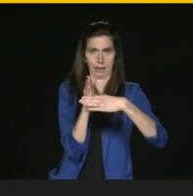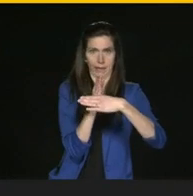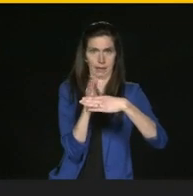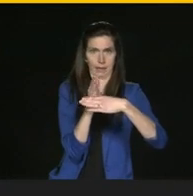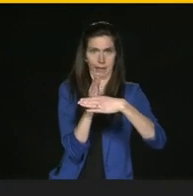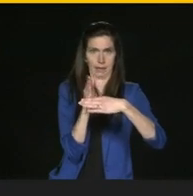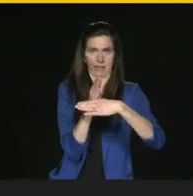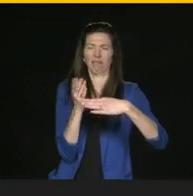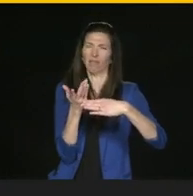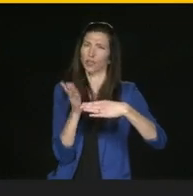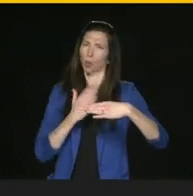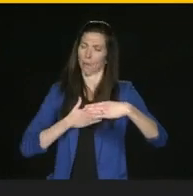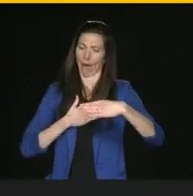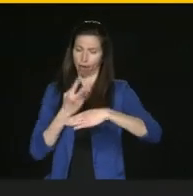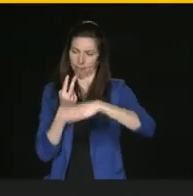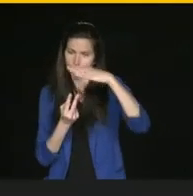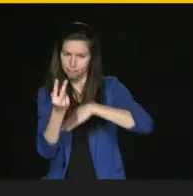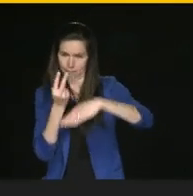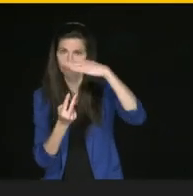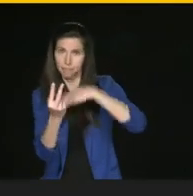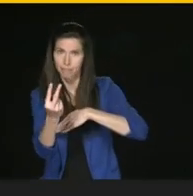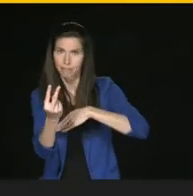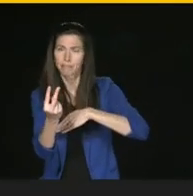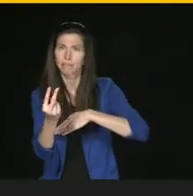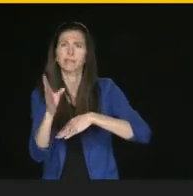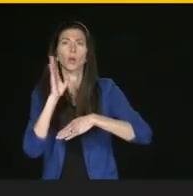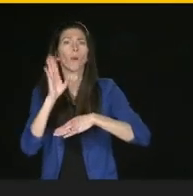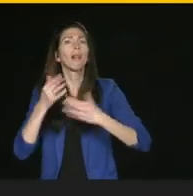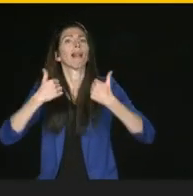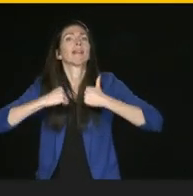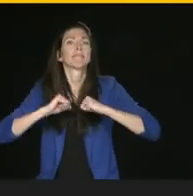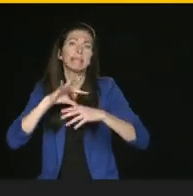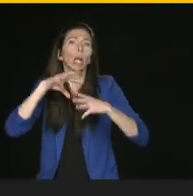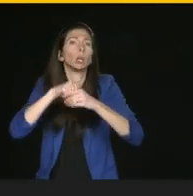BUT THE MODELS WILL LOOK AT THE